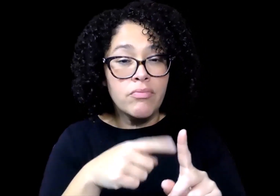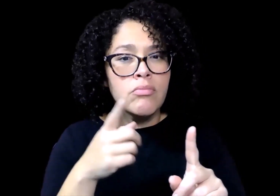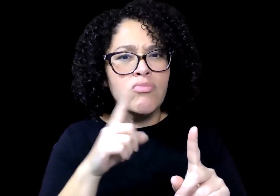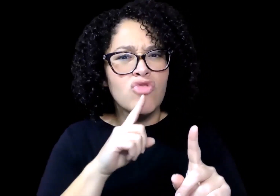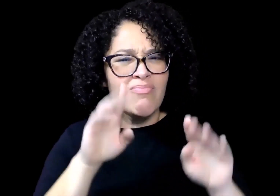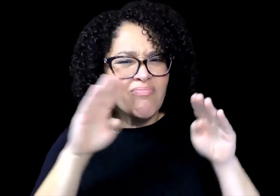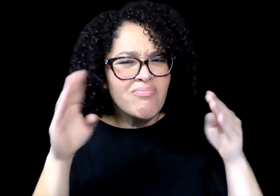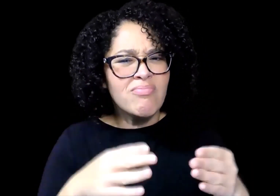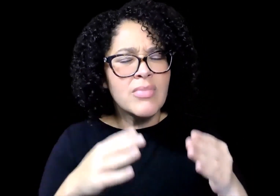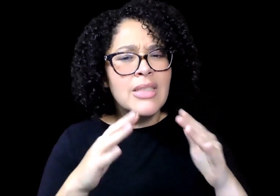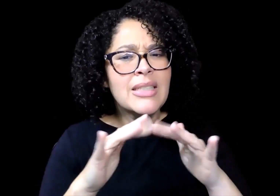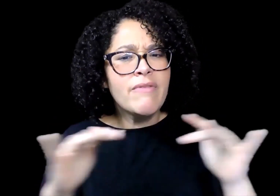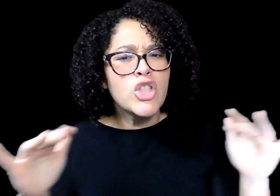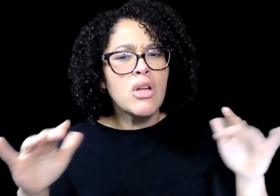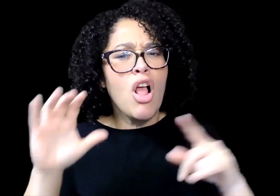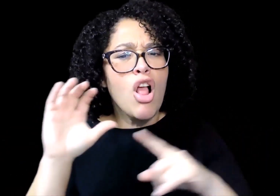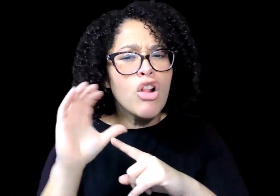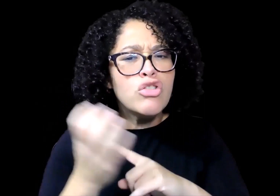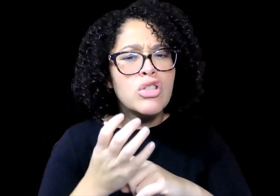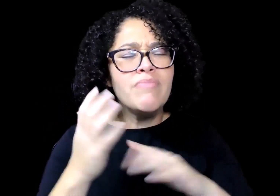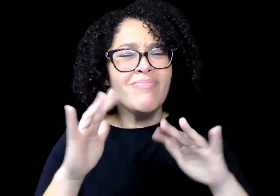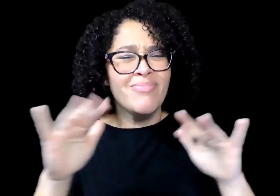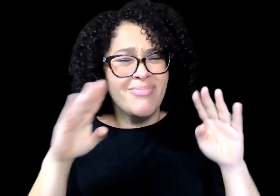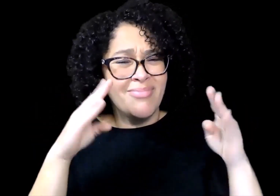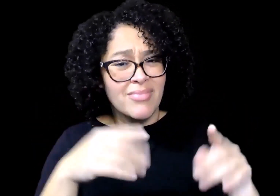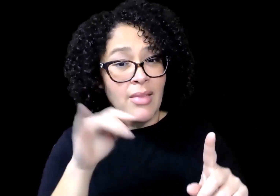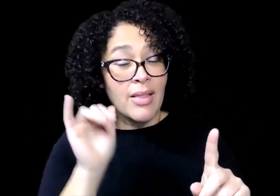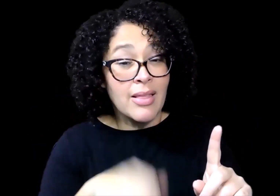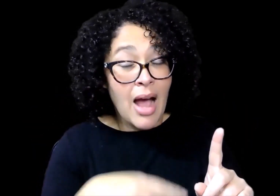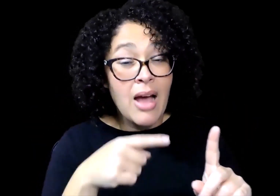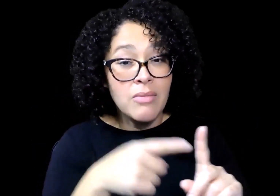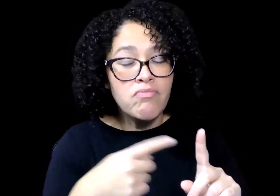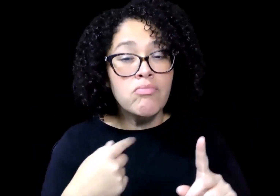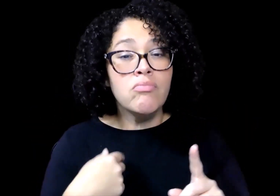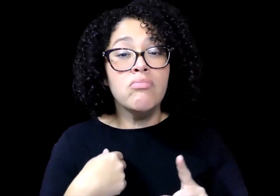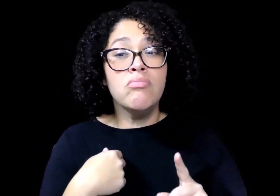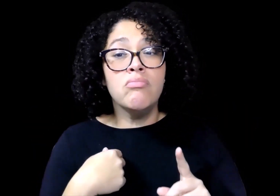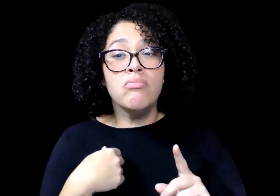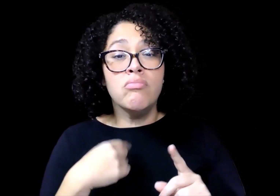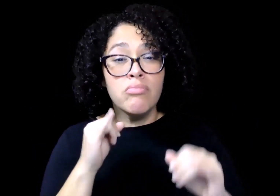I'm thinking of one position in particular that they seem to really embrace diversity